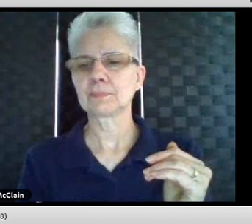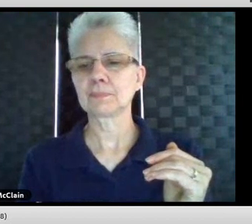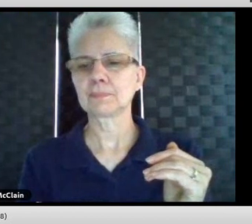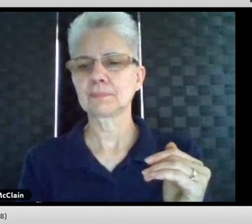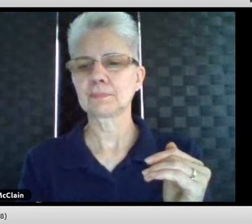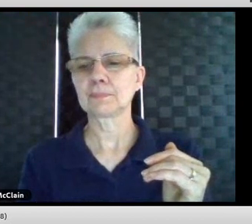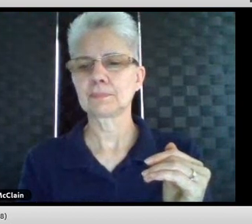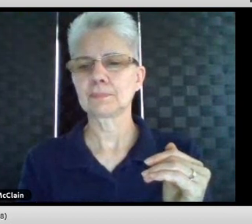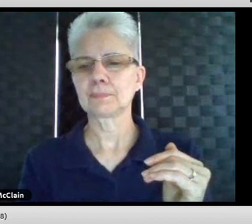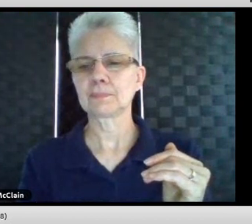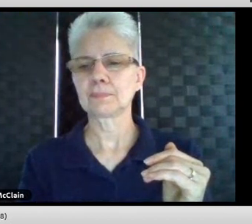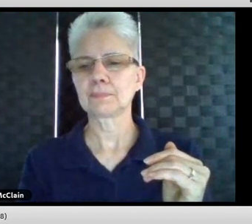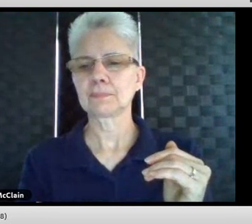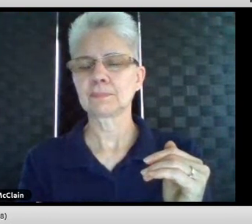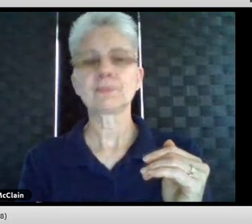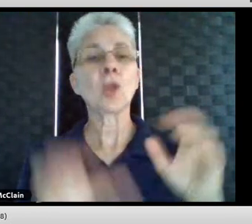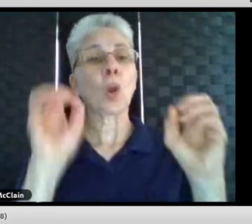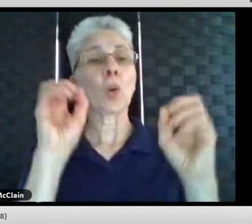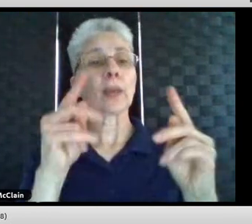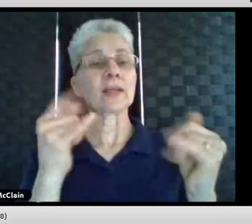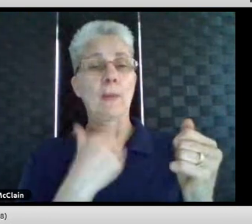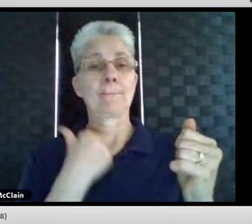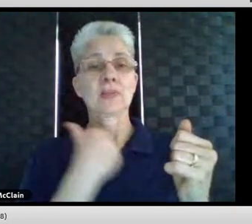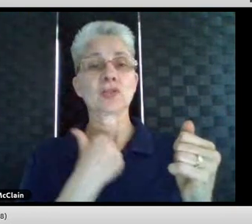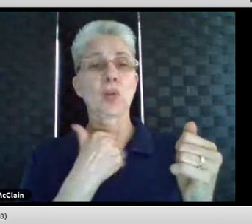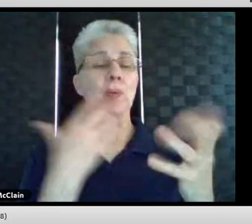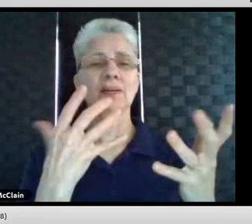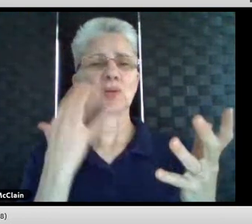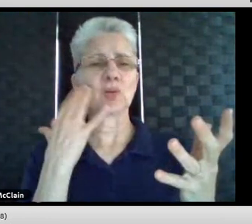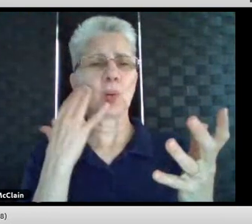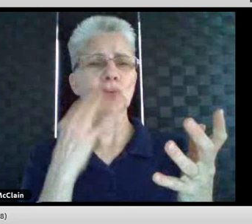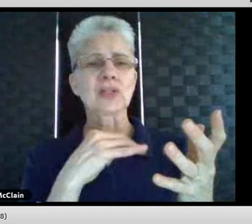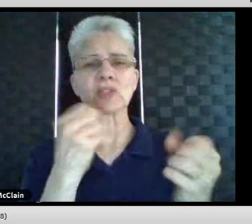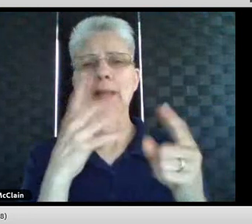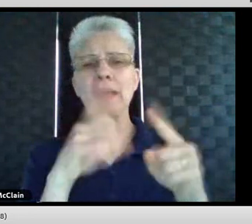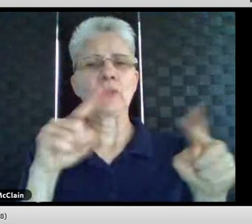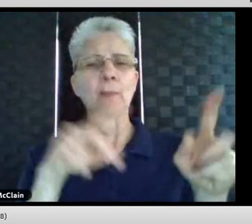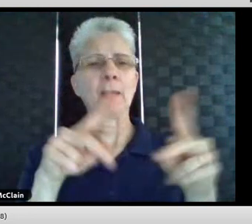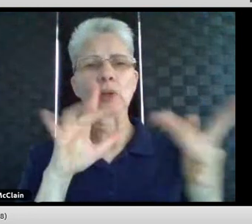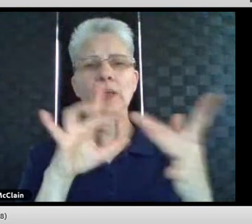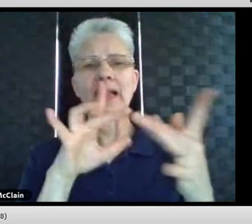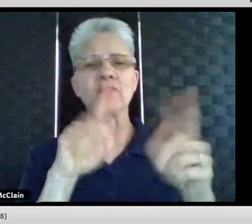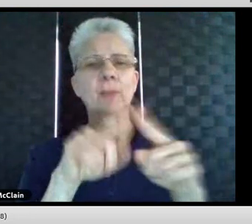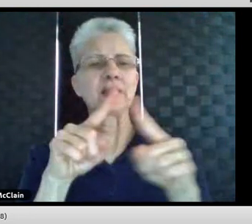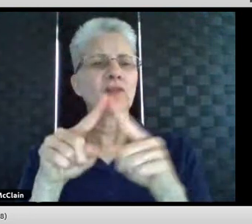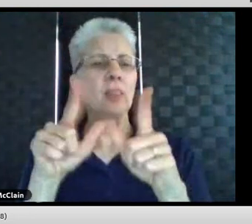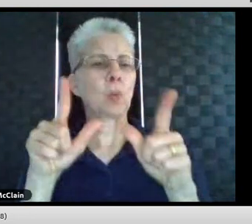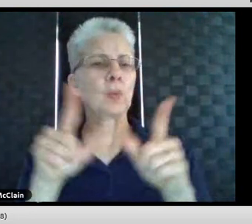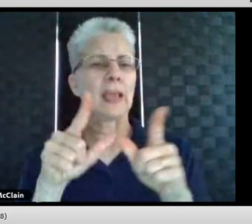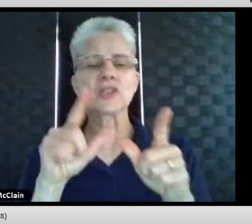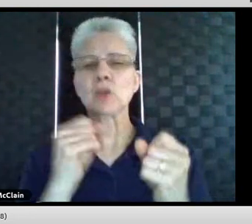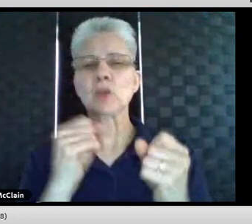Okay. All right. So I'm sorry, you guys. You know, just so many different people connecting from so many different locations on so many different computers,